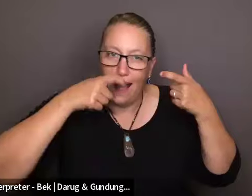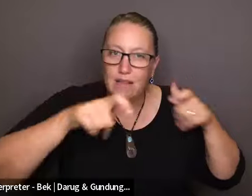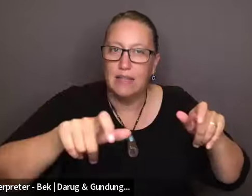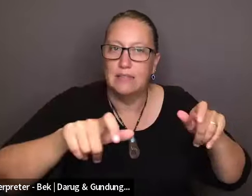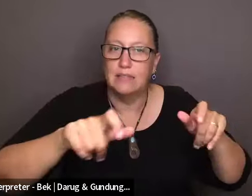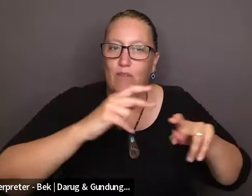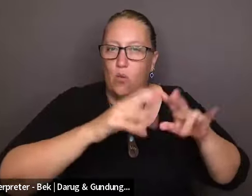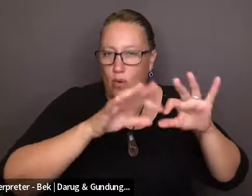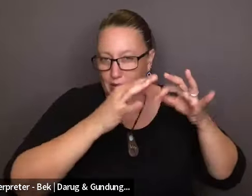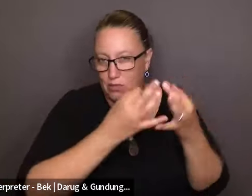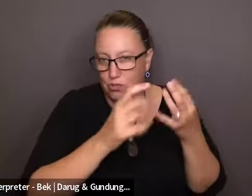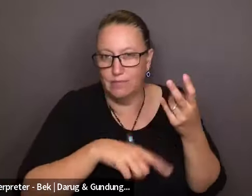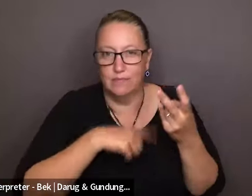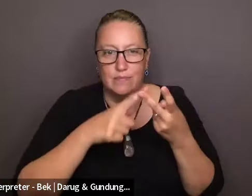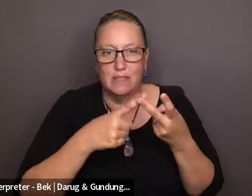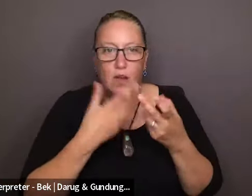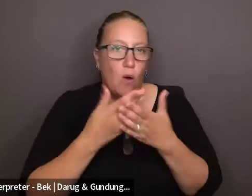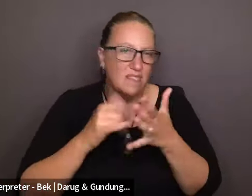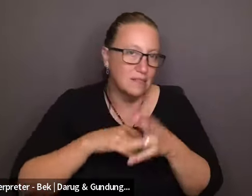organisation is an organisation that has people